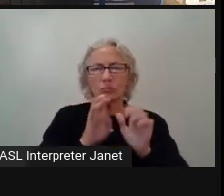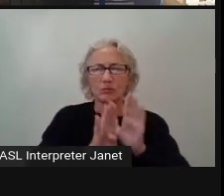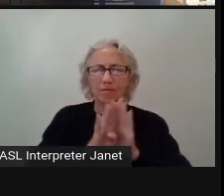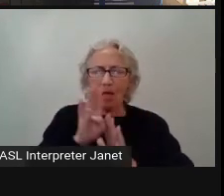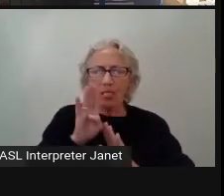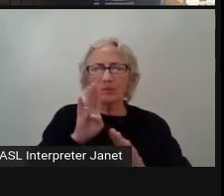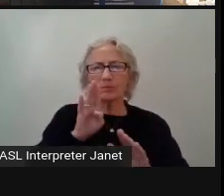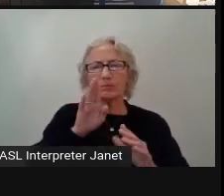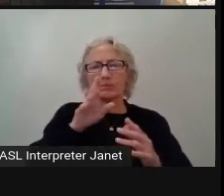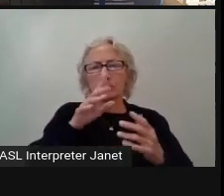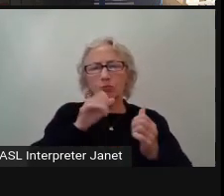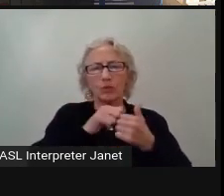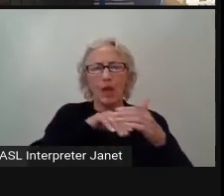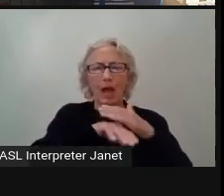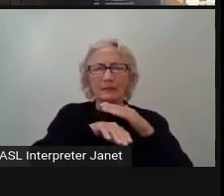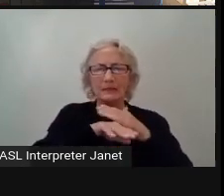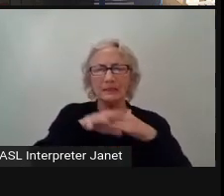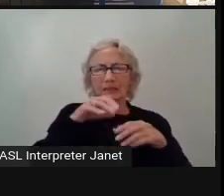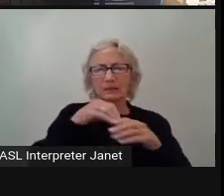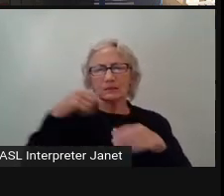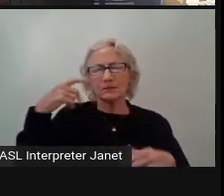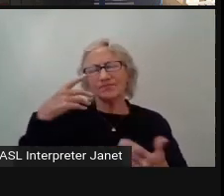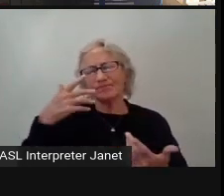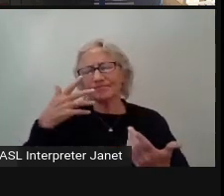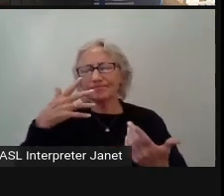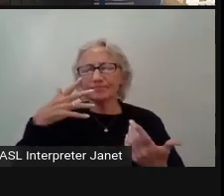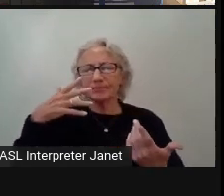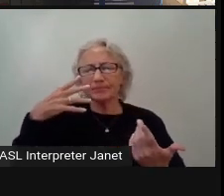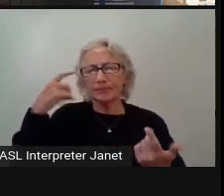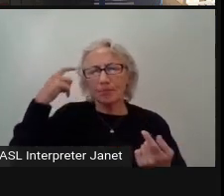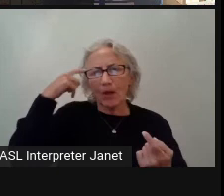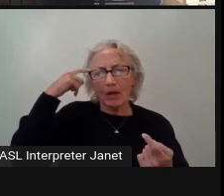The other one, which was a simplified version of the first one,